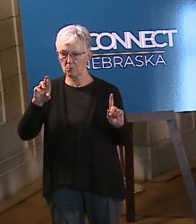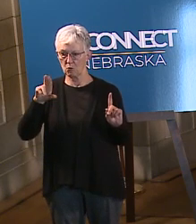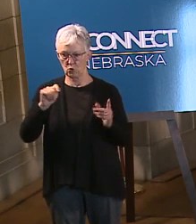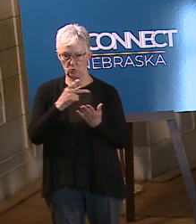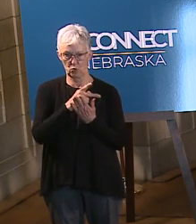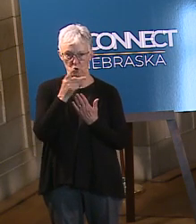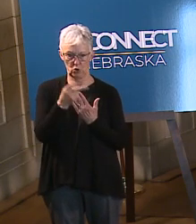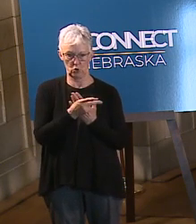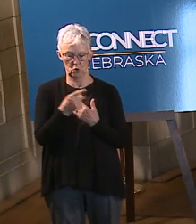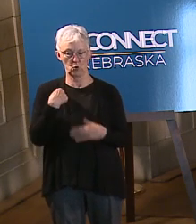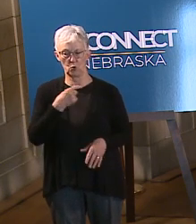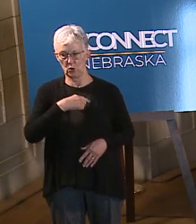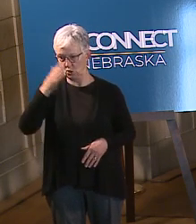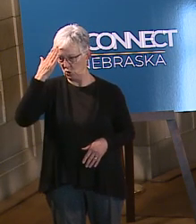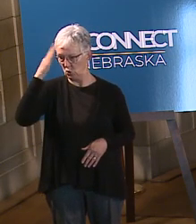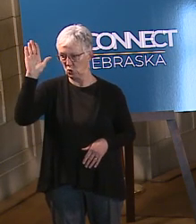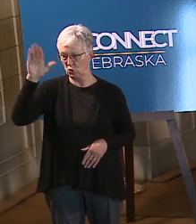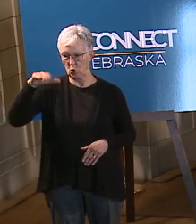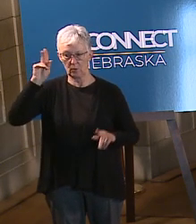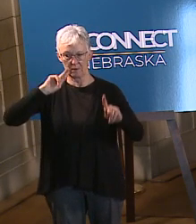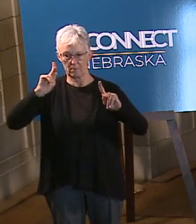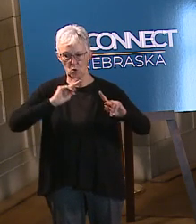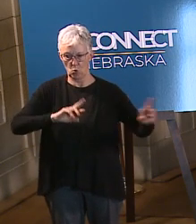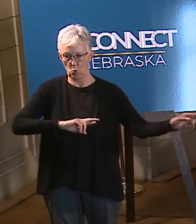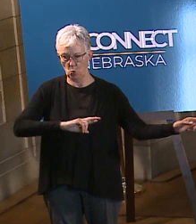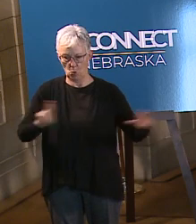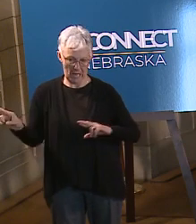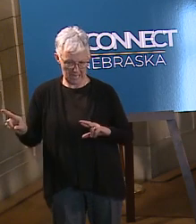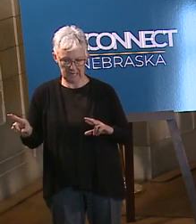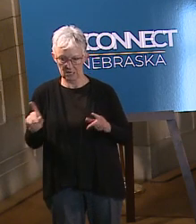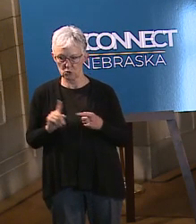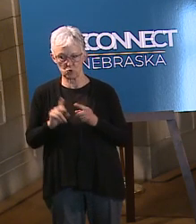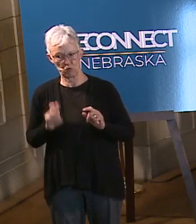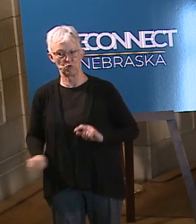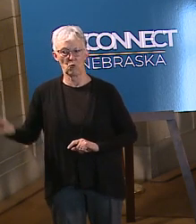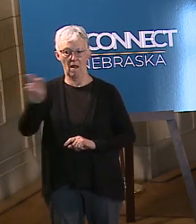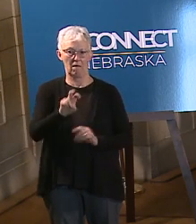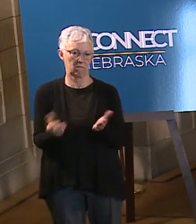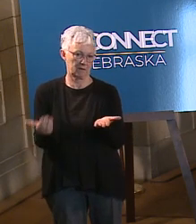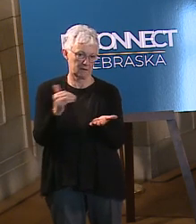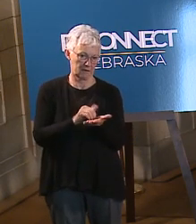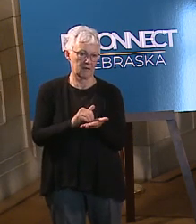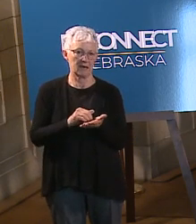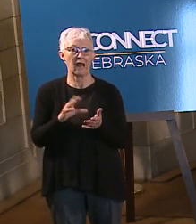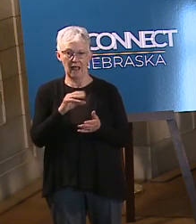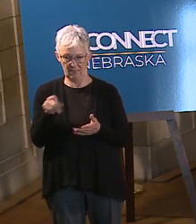I CAN HONESTLY SAY WITH THE INITIAL REACTION TO THE PASSPORT